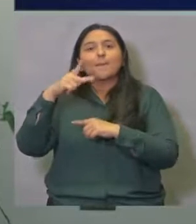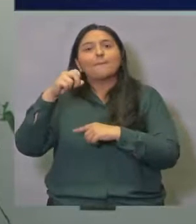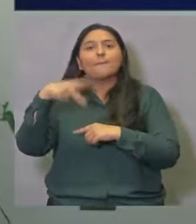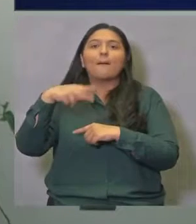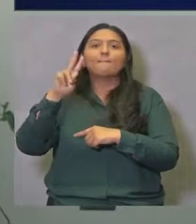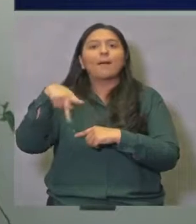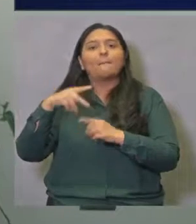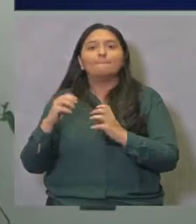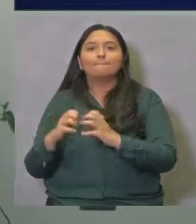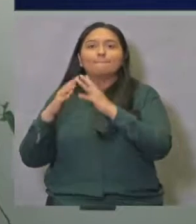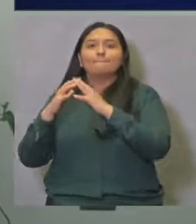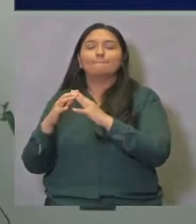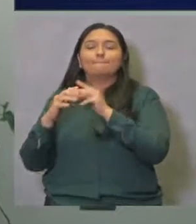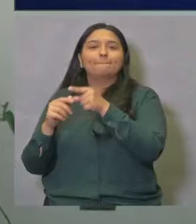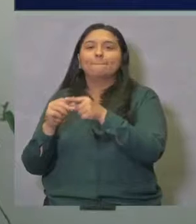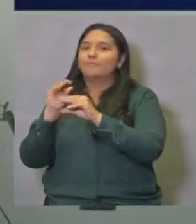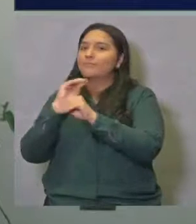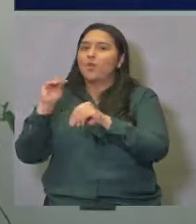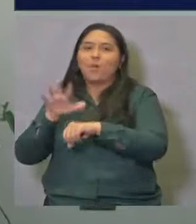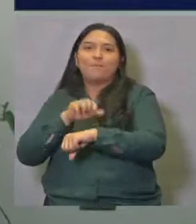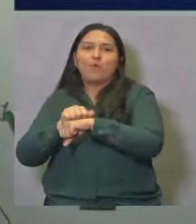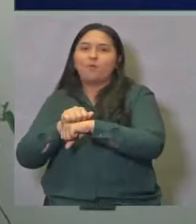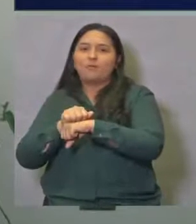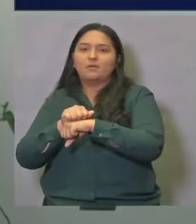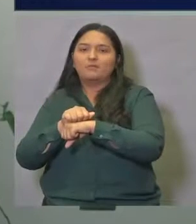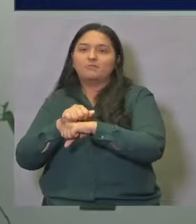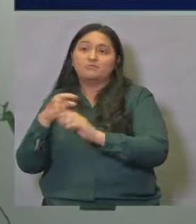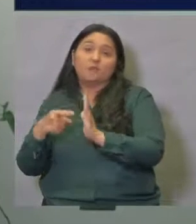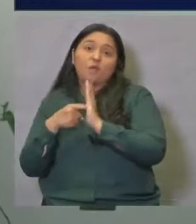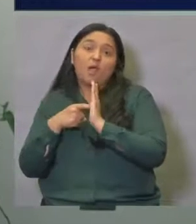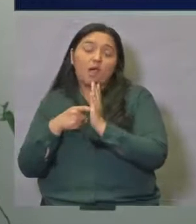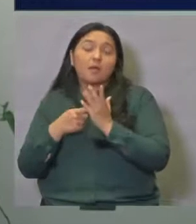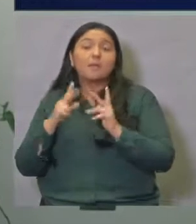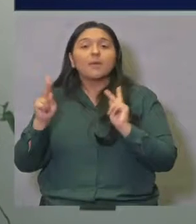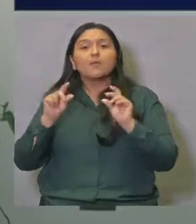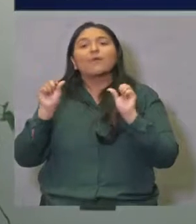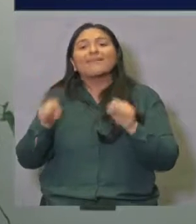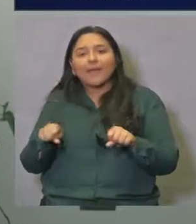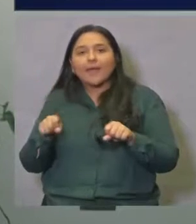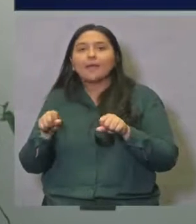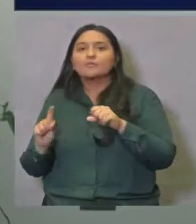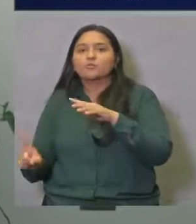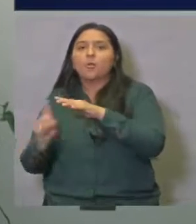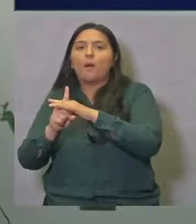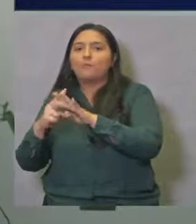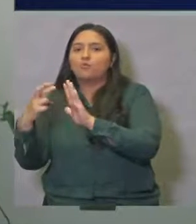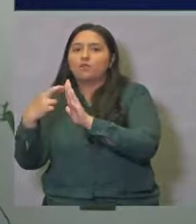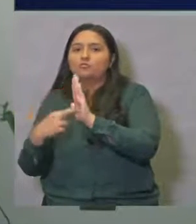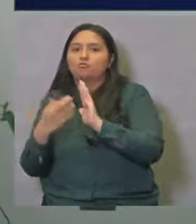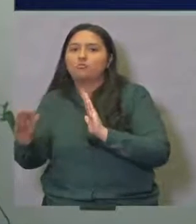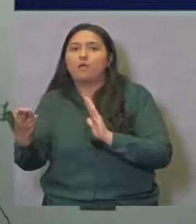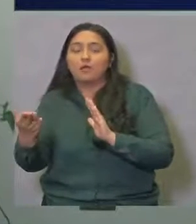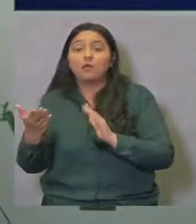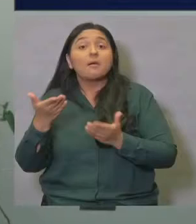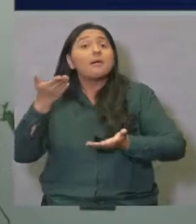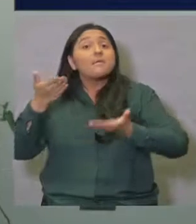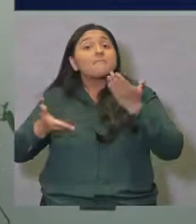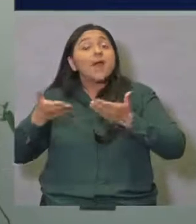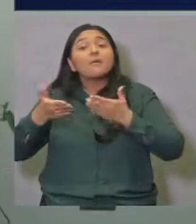PLACES, PARTICULARLY WHERE THERE ARE POP-UPS AND IT'S NOT REALLY BY APPOINTMENT, PEOPLE ARE